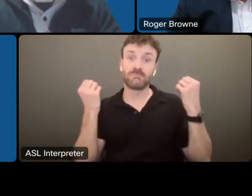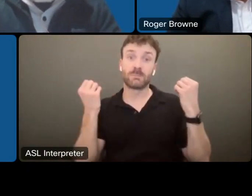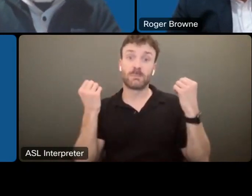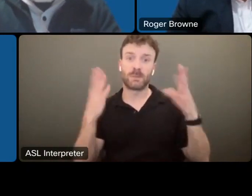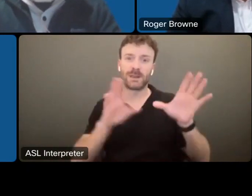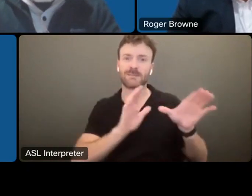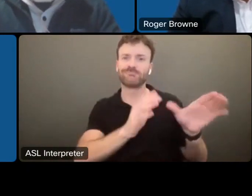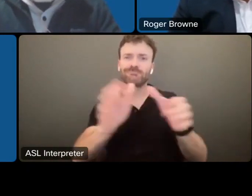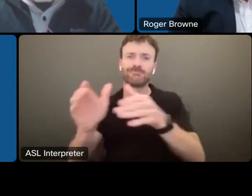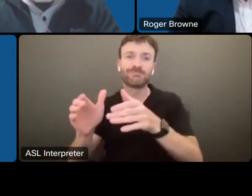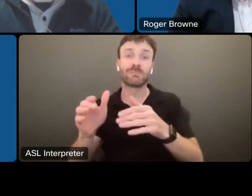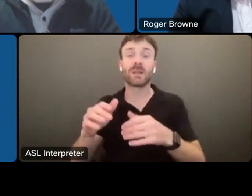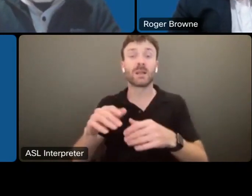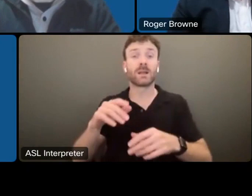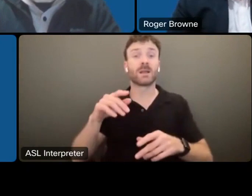construction on the right of way.